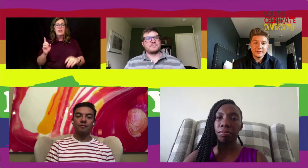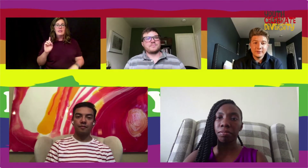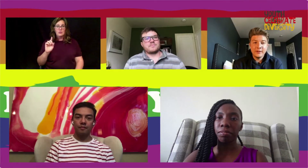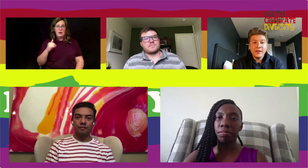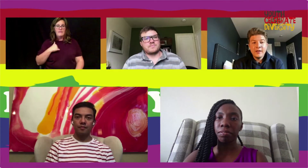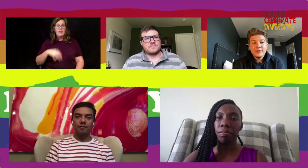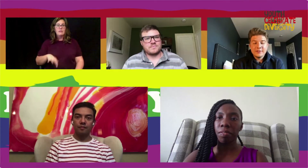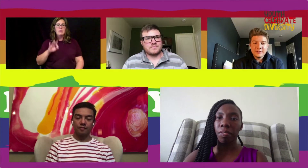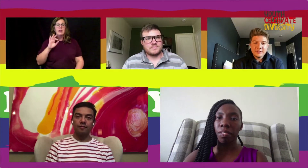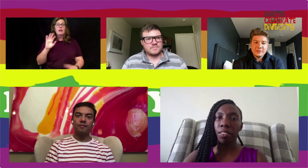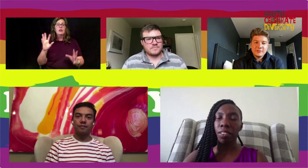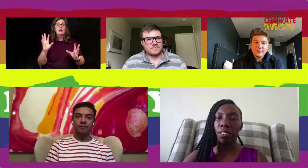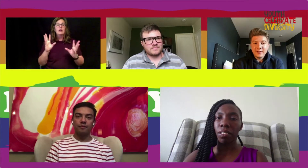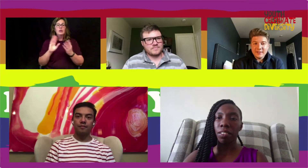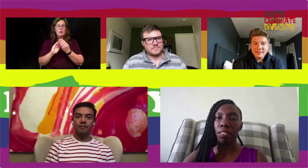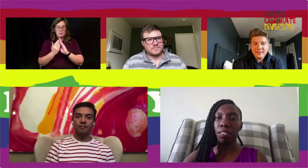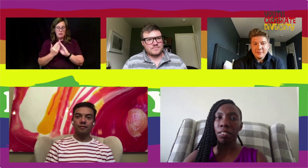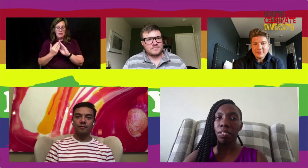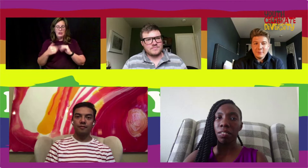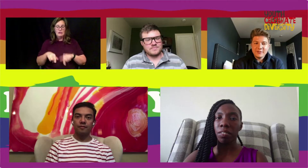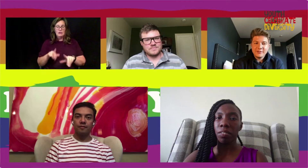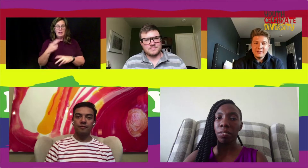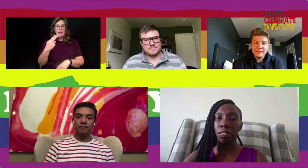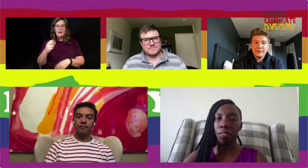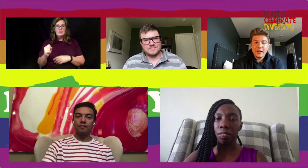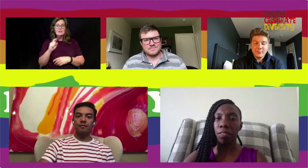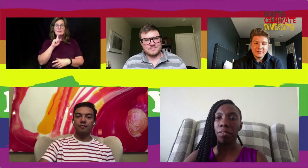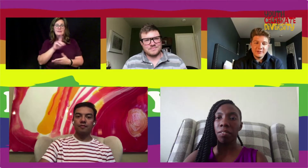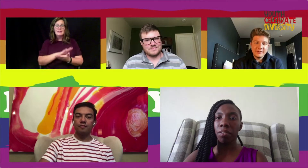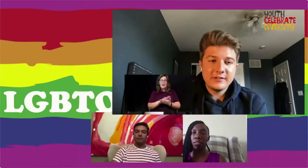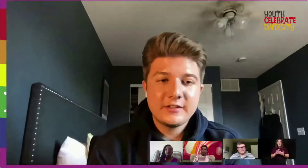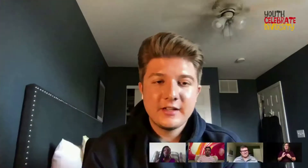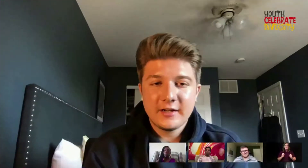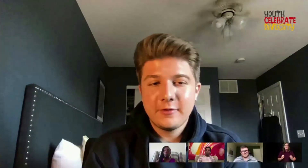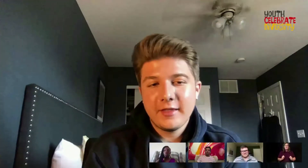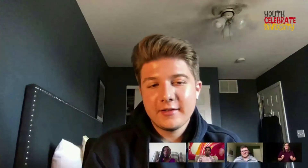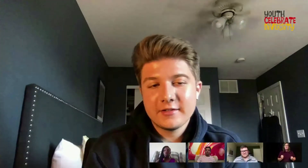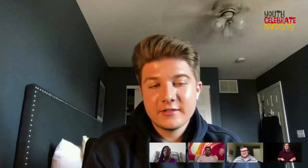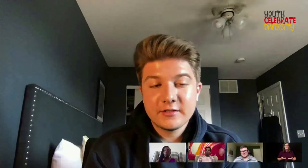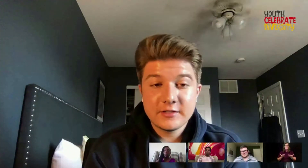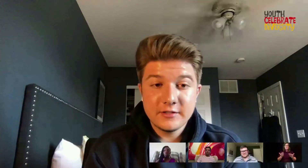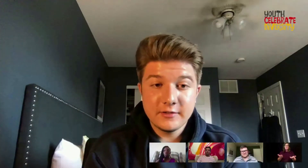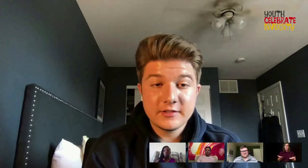school so it's just nice to give this opportunity opportunity to connect with others to students